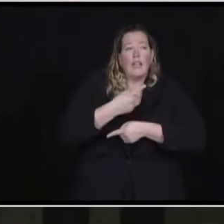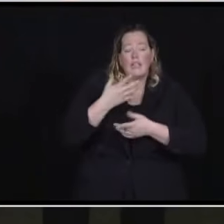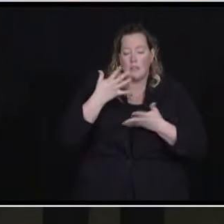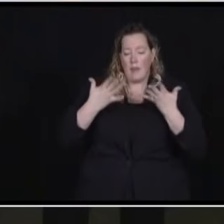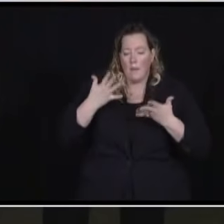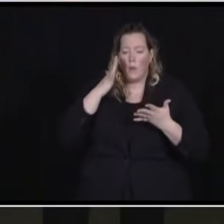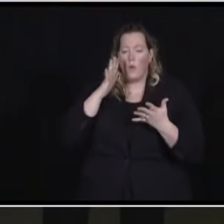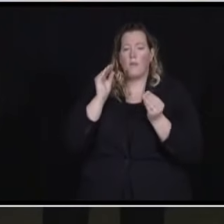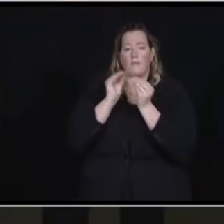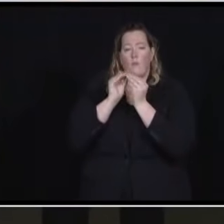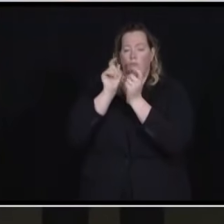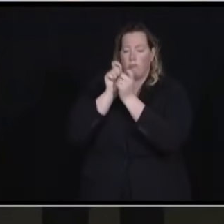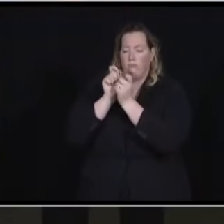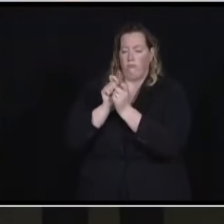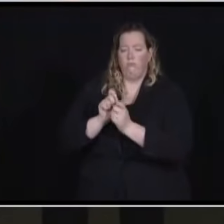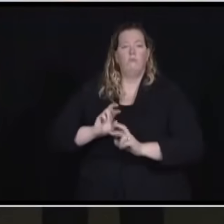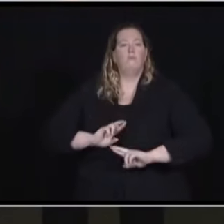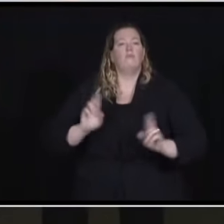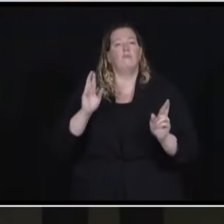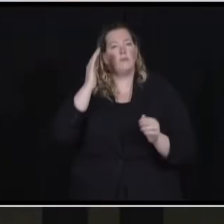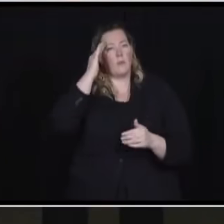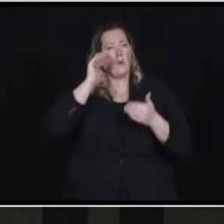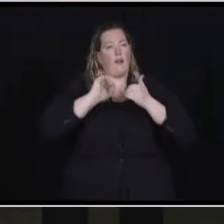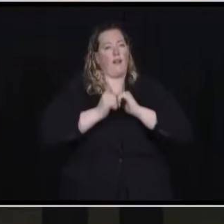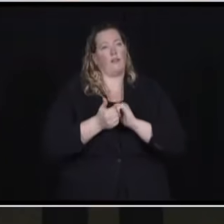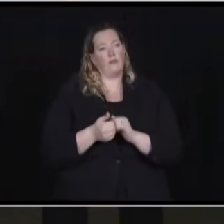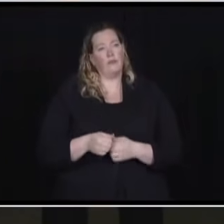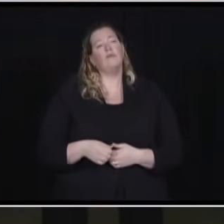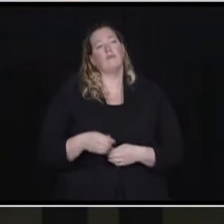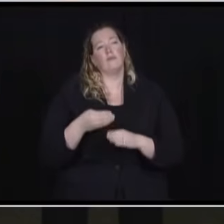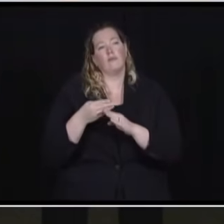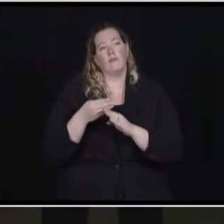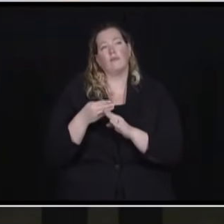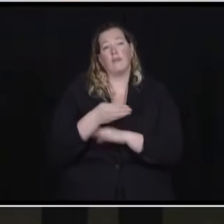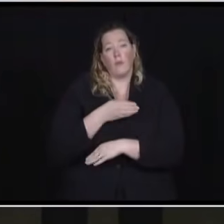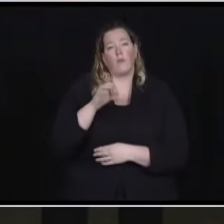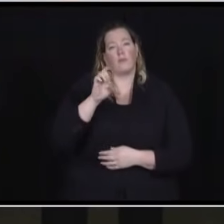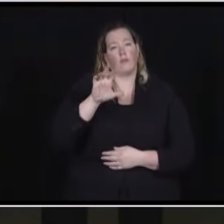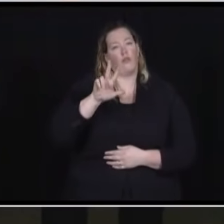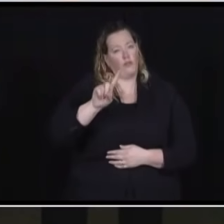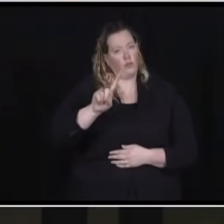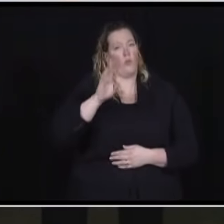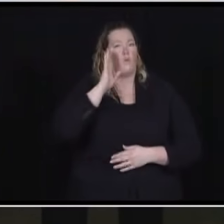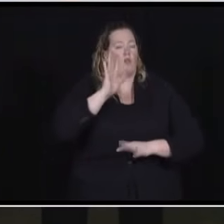the city of Toronto, the fire chief and COVID-19 task force leader to walk through what he is